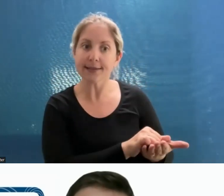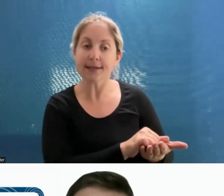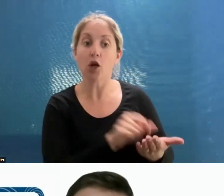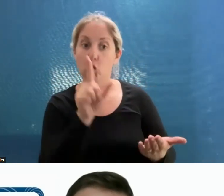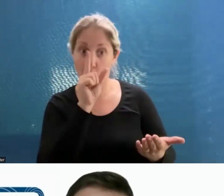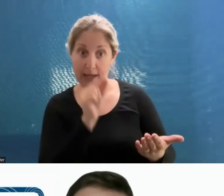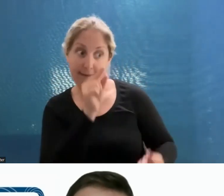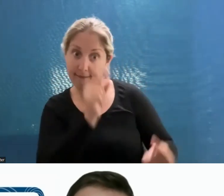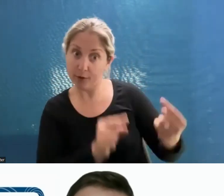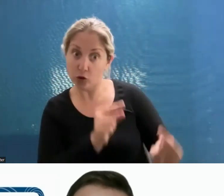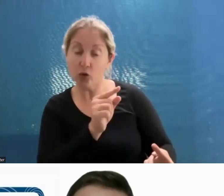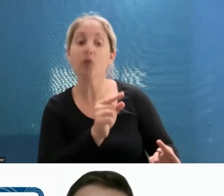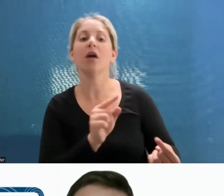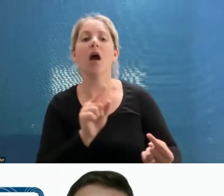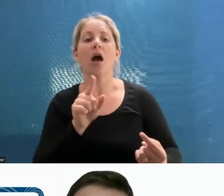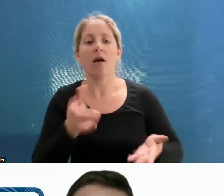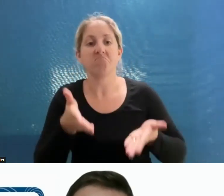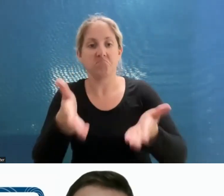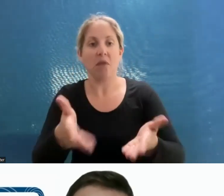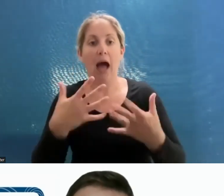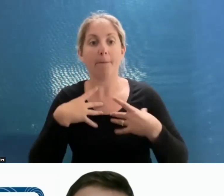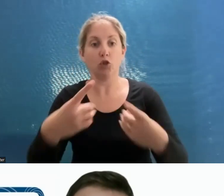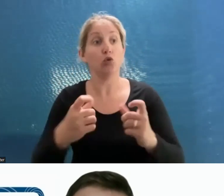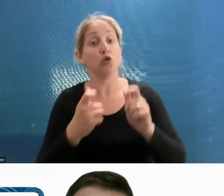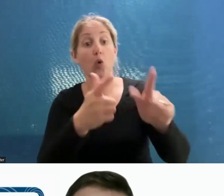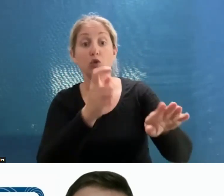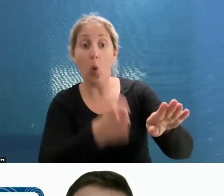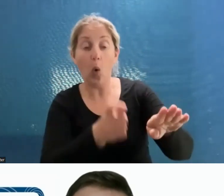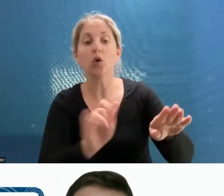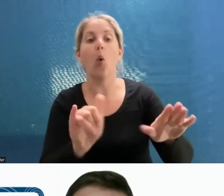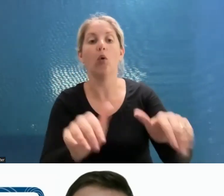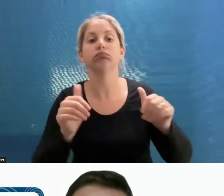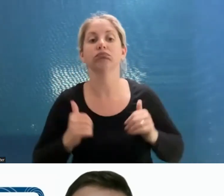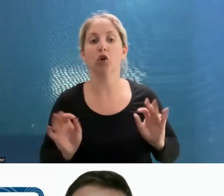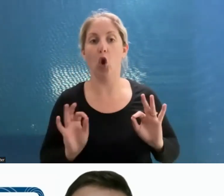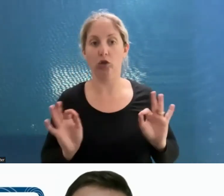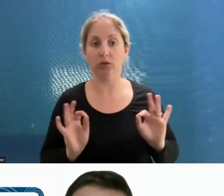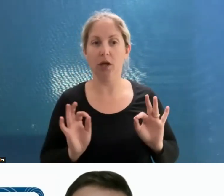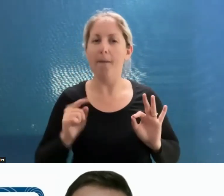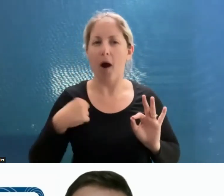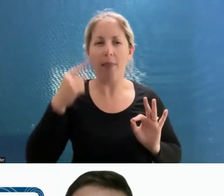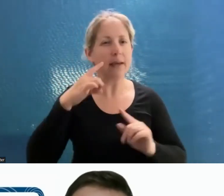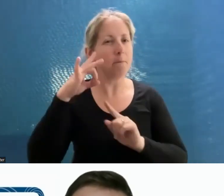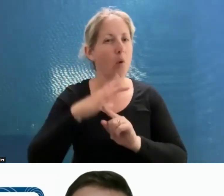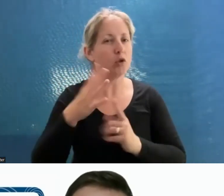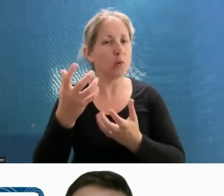of all that information rather than maybe not having some of that information about those legal aspects of it.